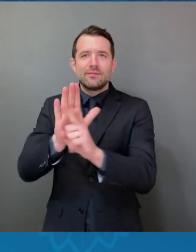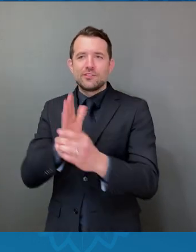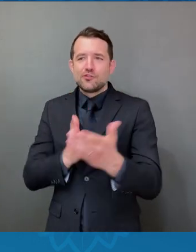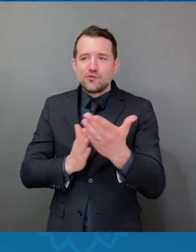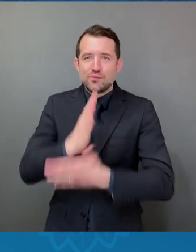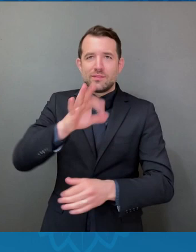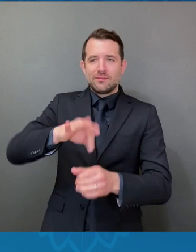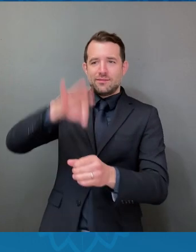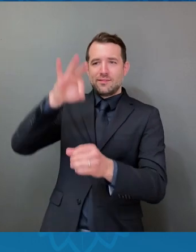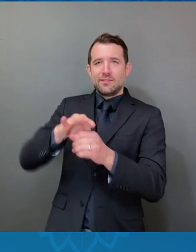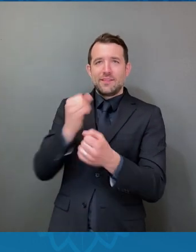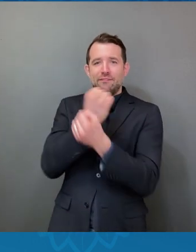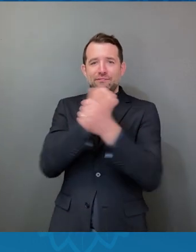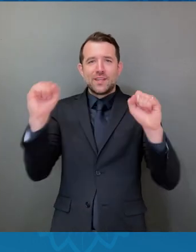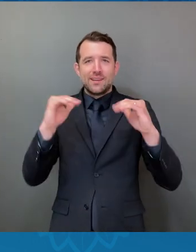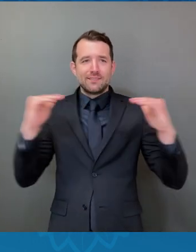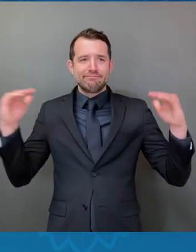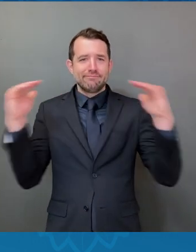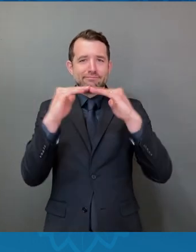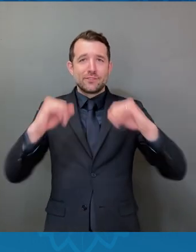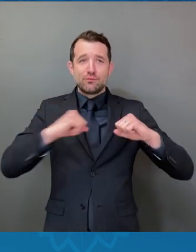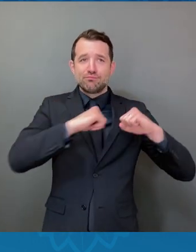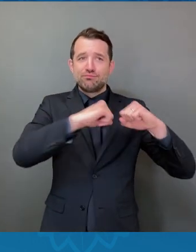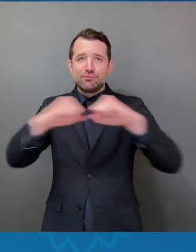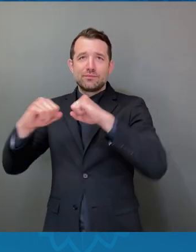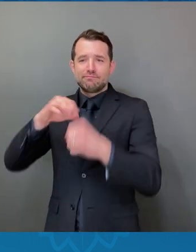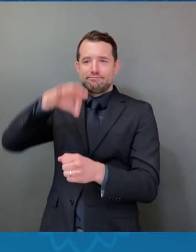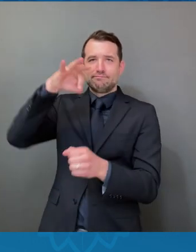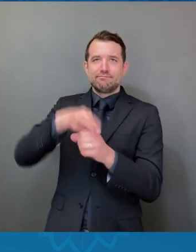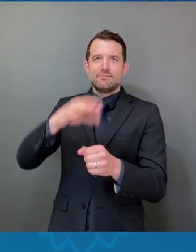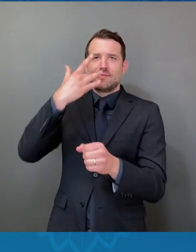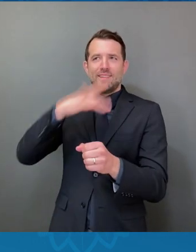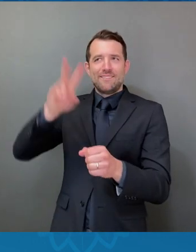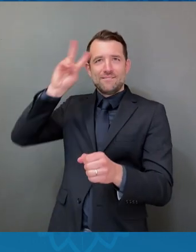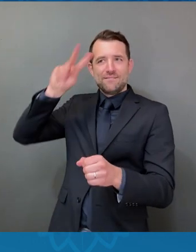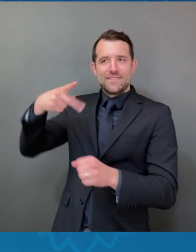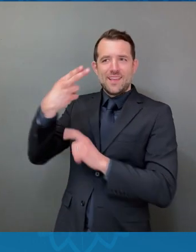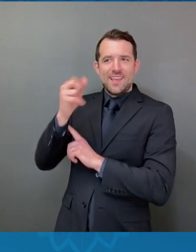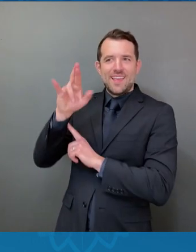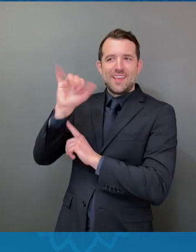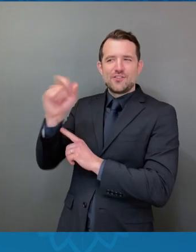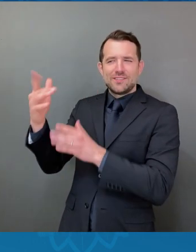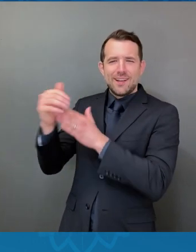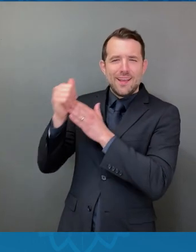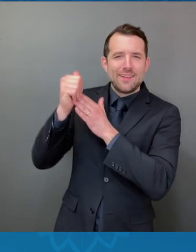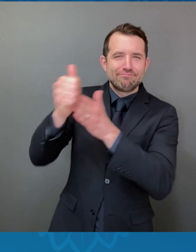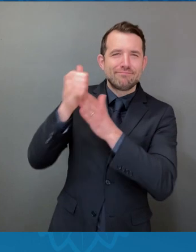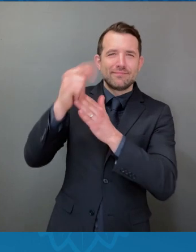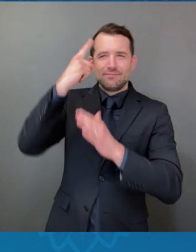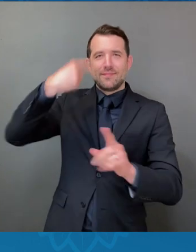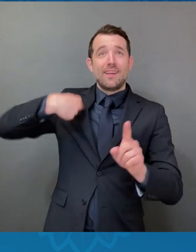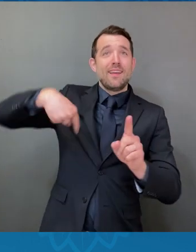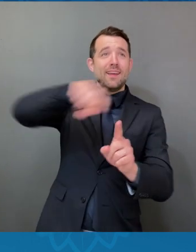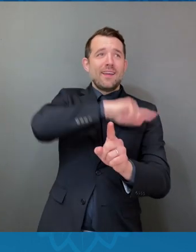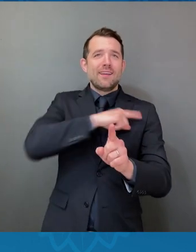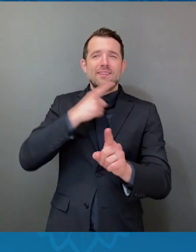We're so fortunate to have Vice President Harris leading that effort. Vice President Harris has been fighting for voting rights for her entire career,